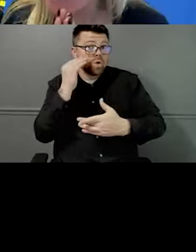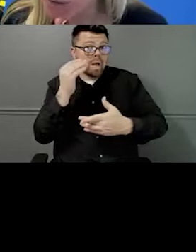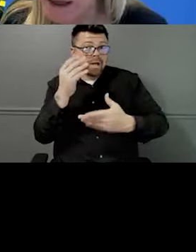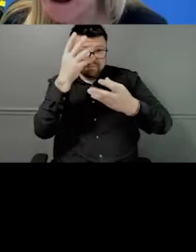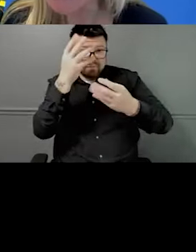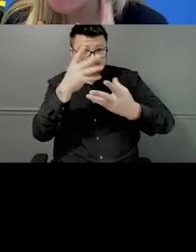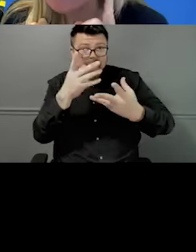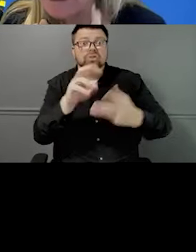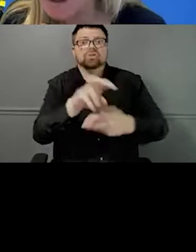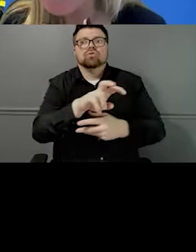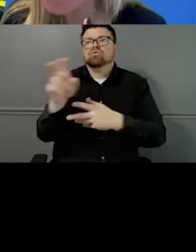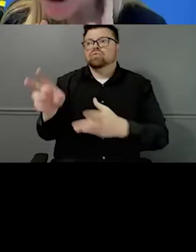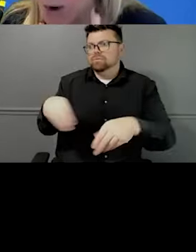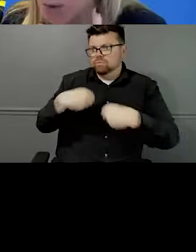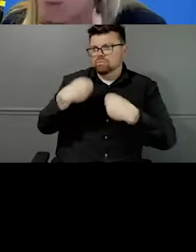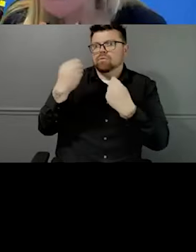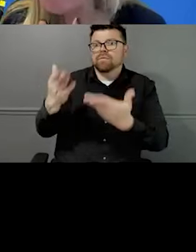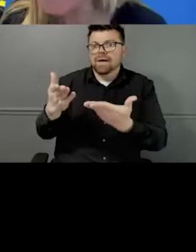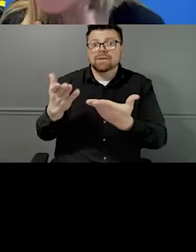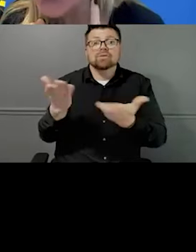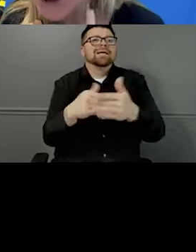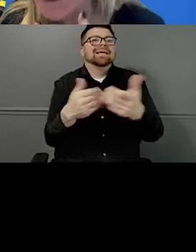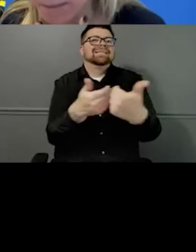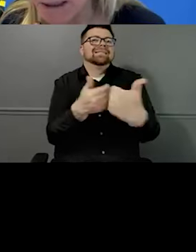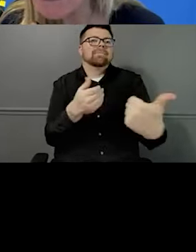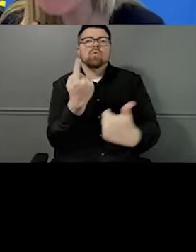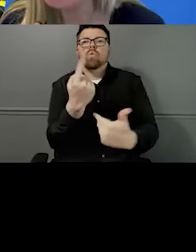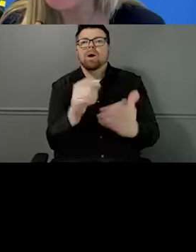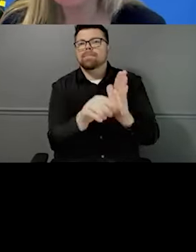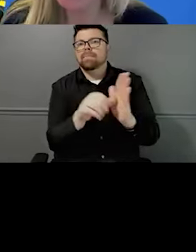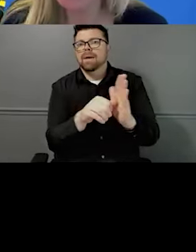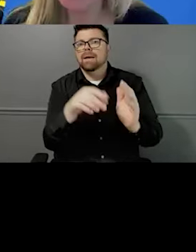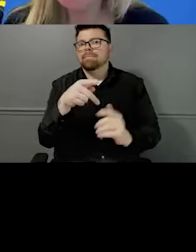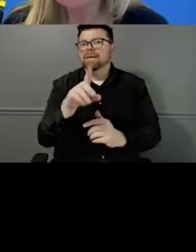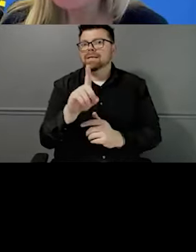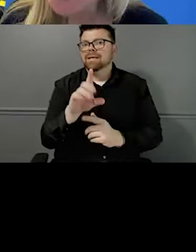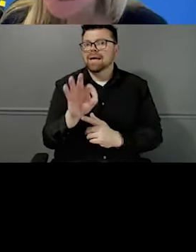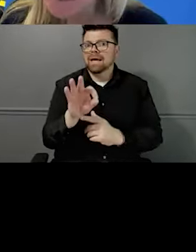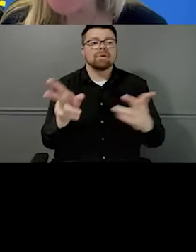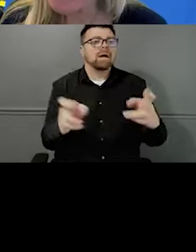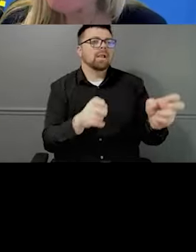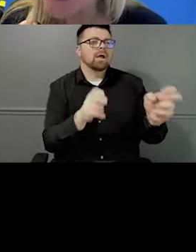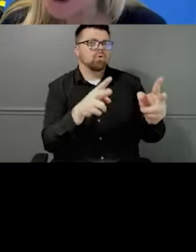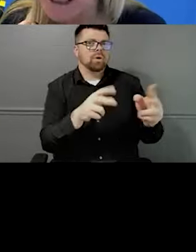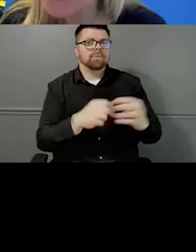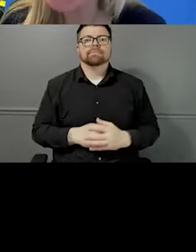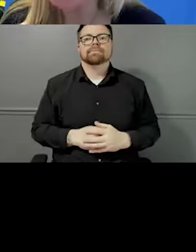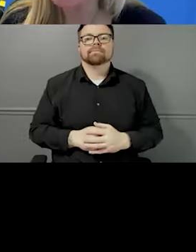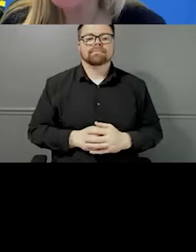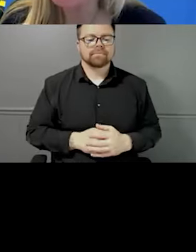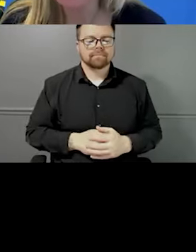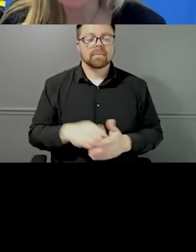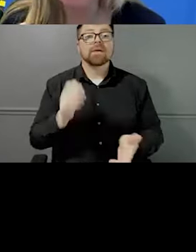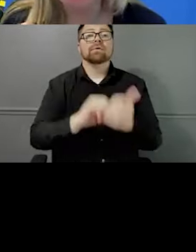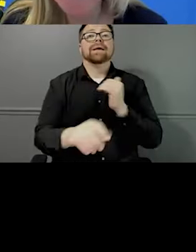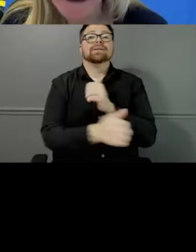Again, a separate one-page PDF upload, for each senior key person that